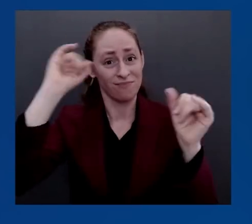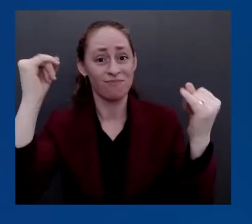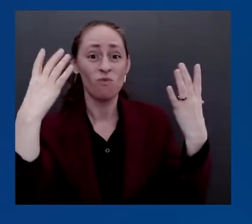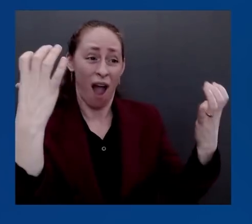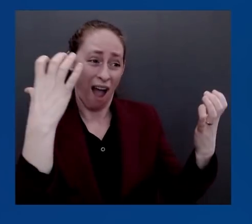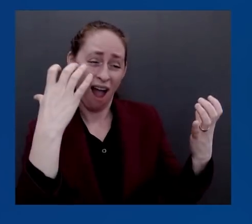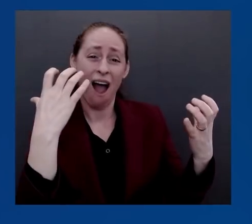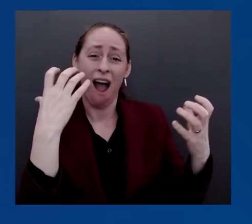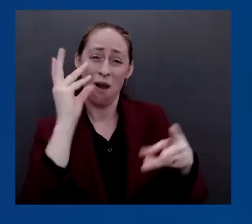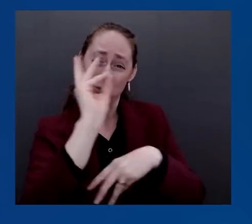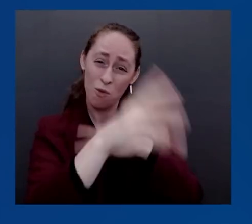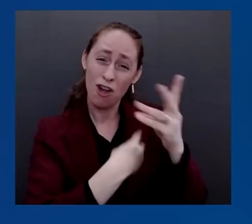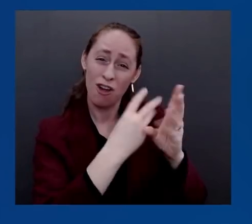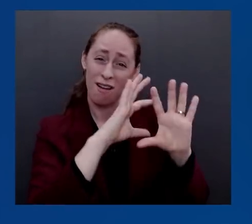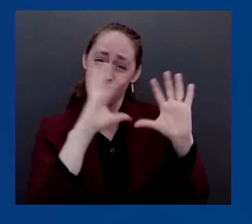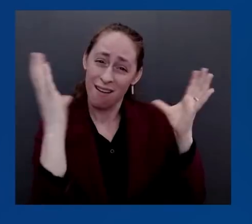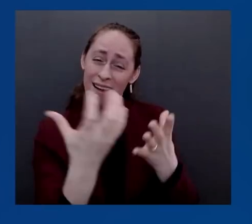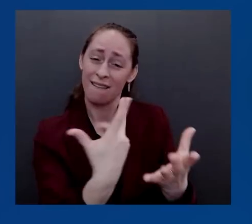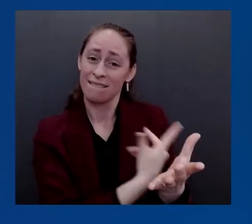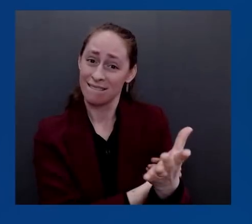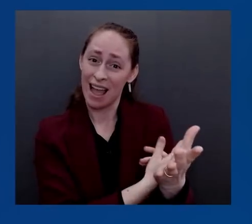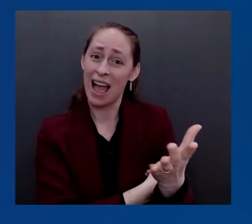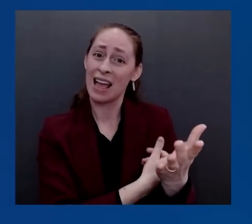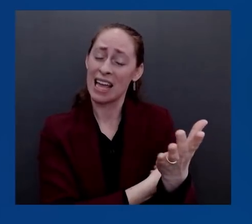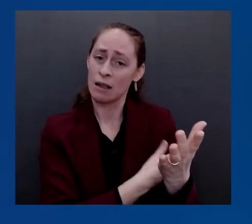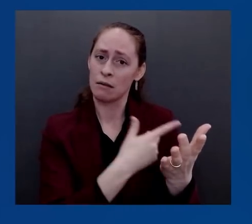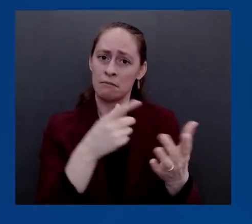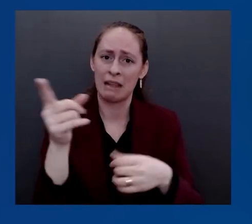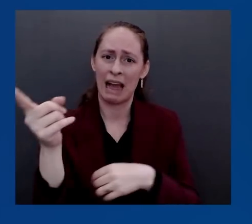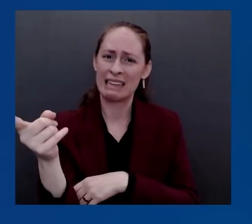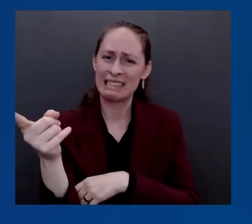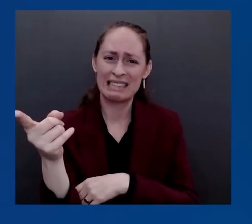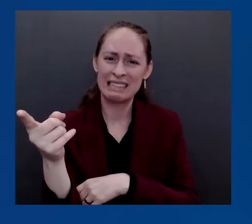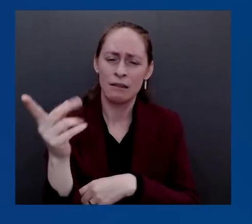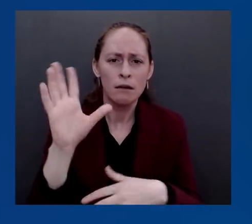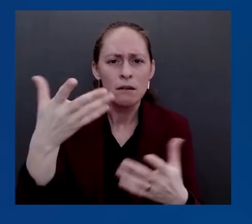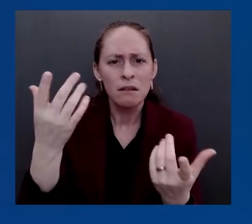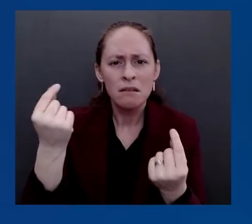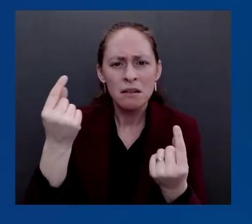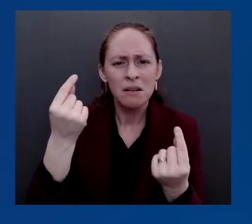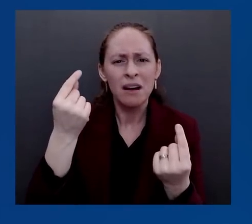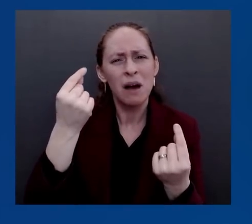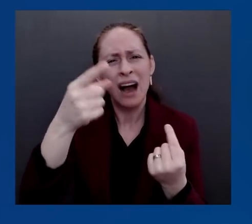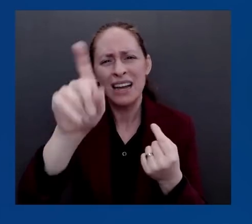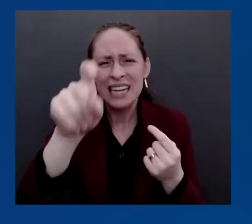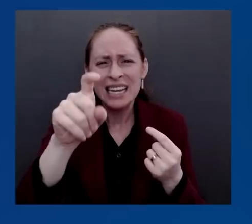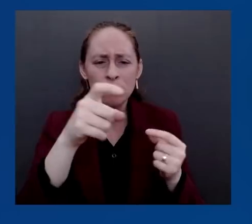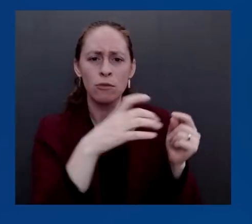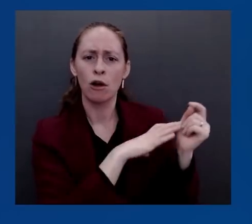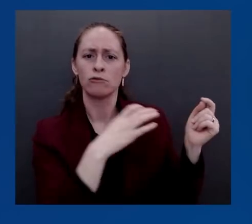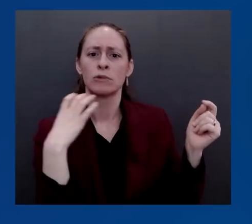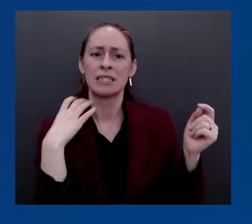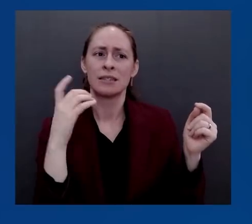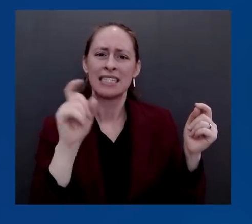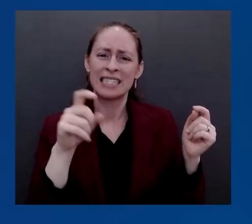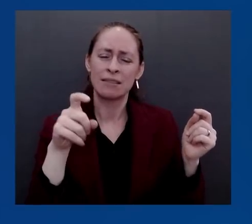to be able to get more shots into arms globally to hit the President's 70 percent goal by September or come closer to it? Thank you.